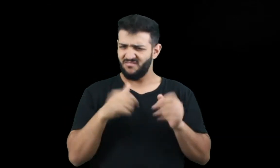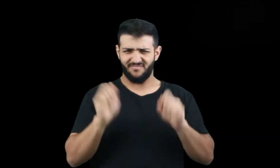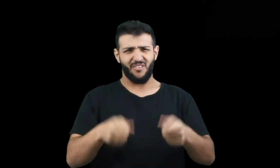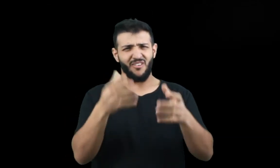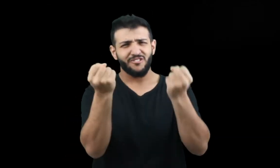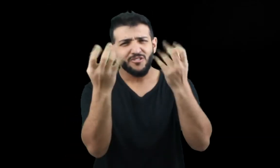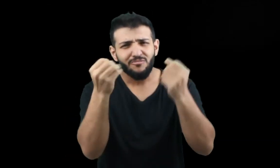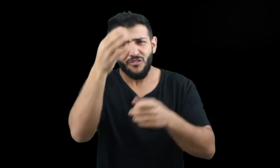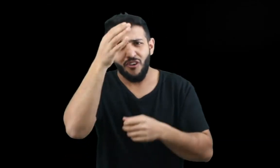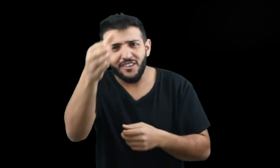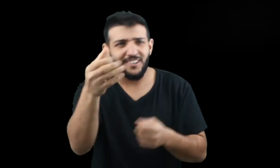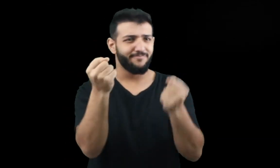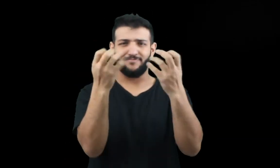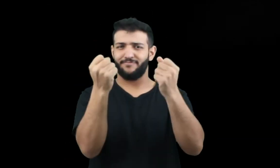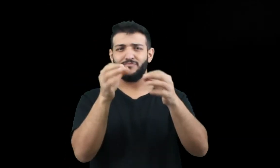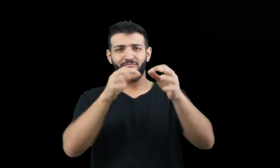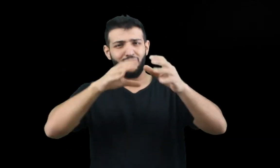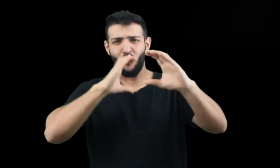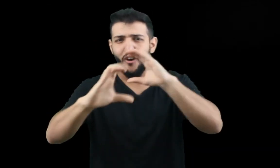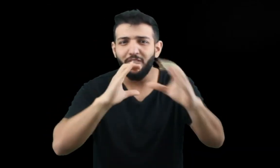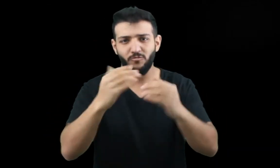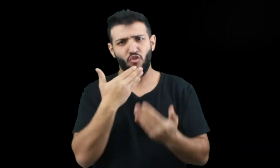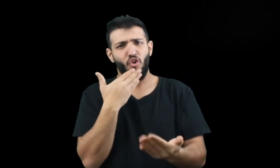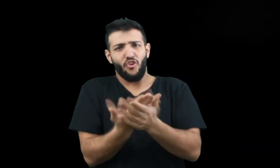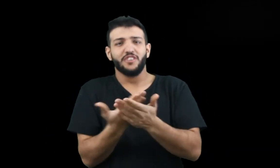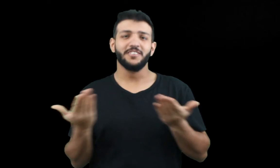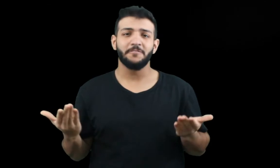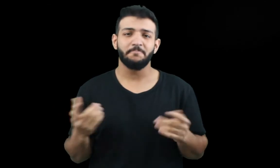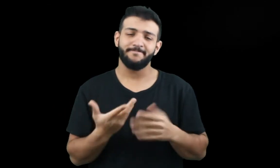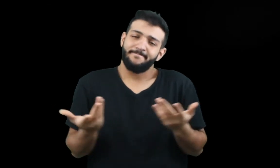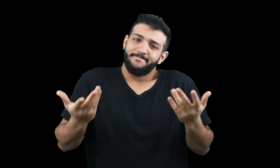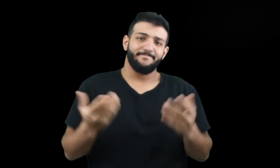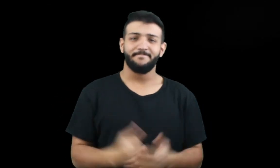But I can tell you anything I want in sign language!